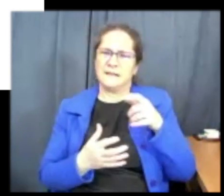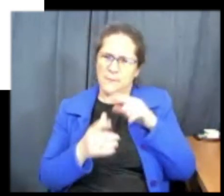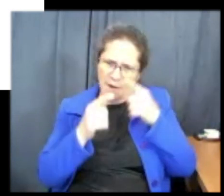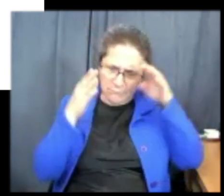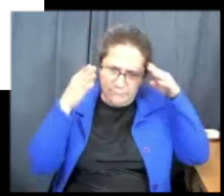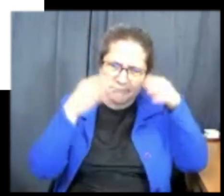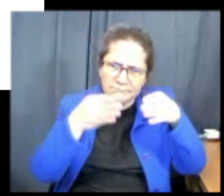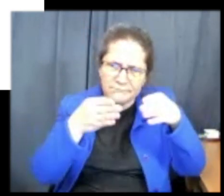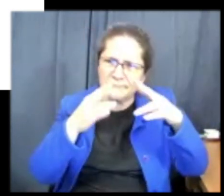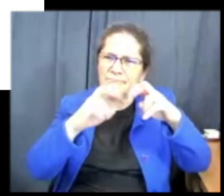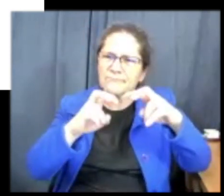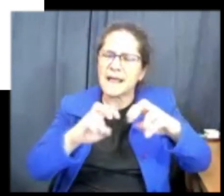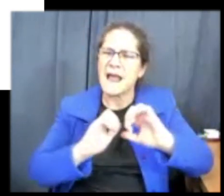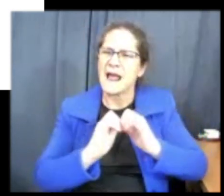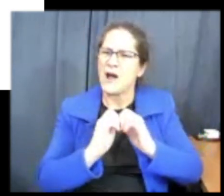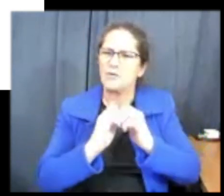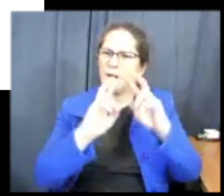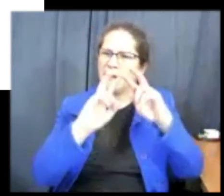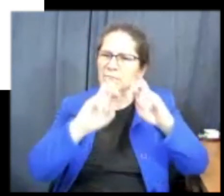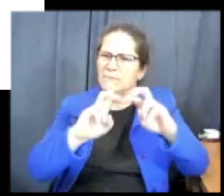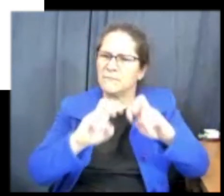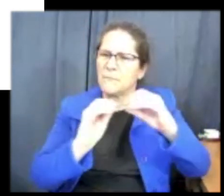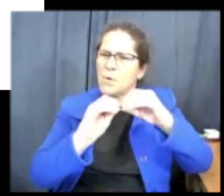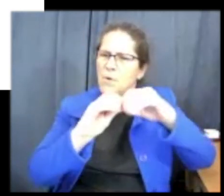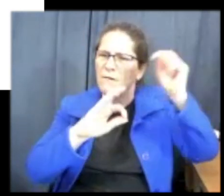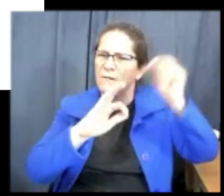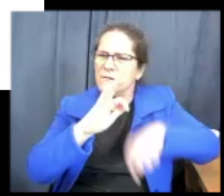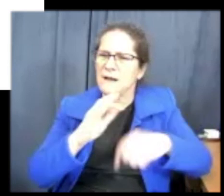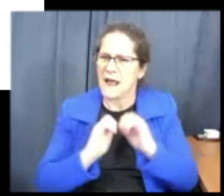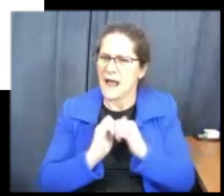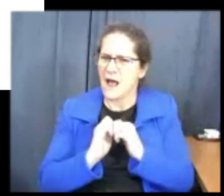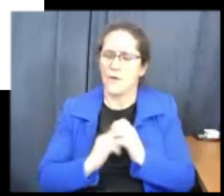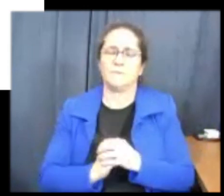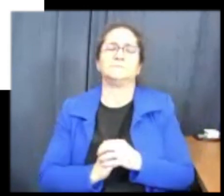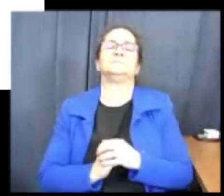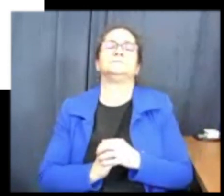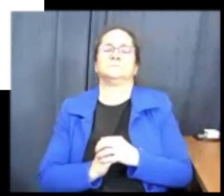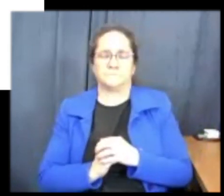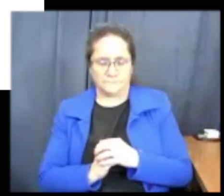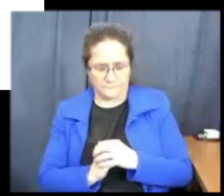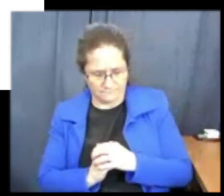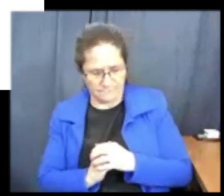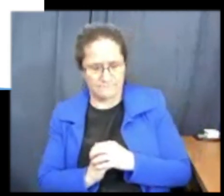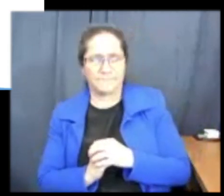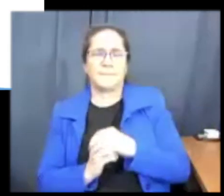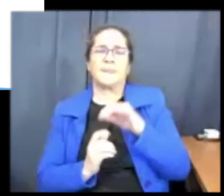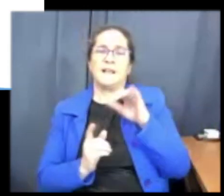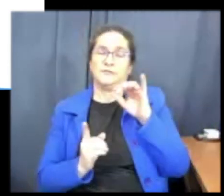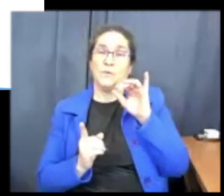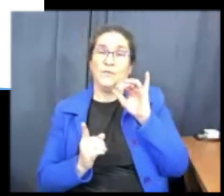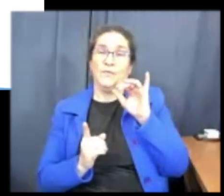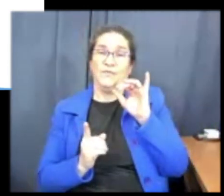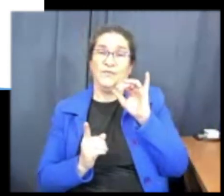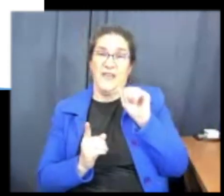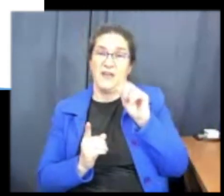How do we dig deeper into those red flags? Yeah, so this indicator we're looking at measures how likely black students